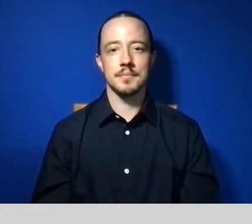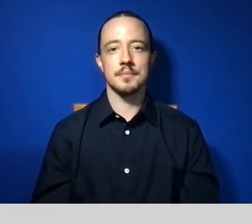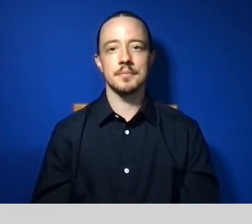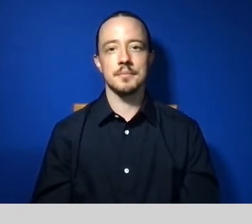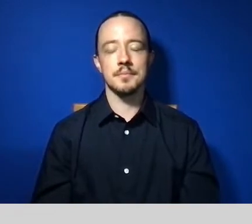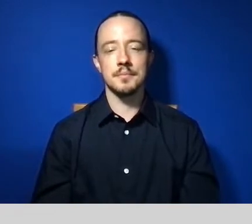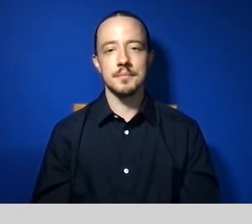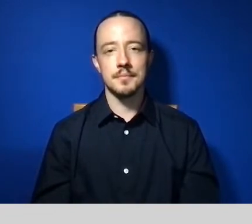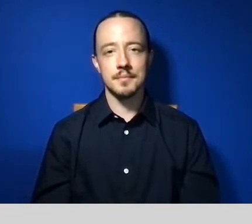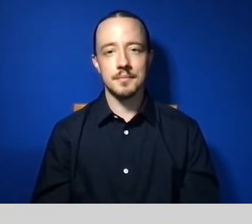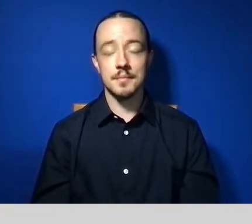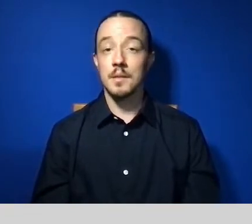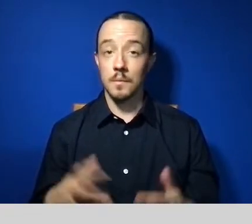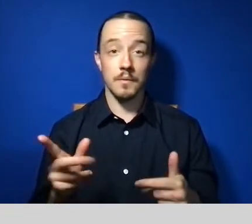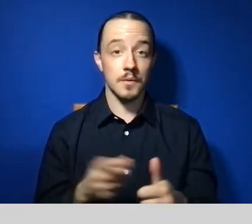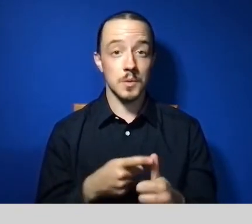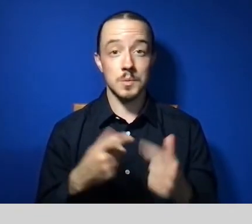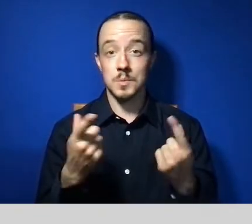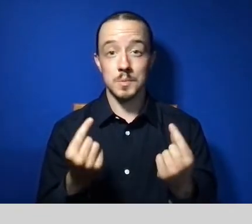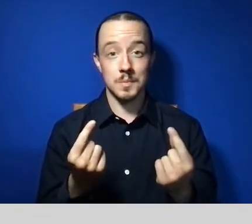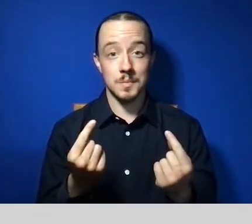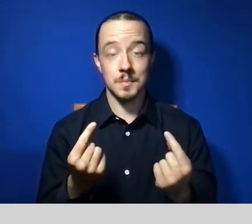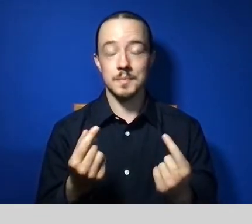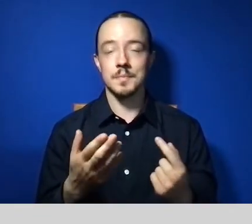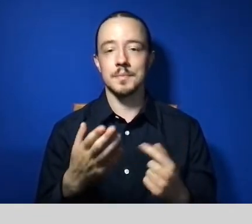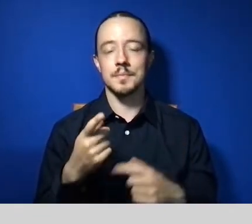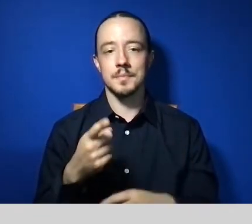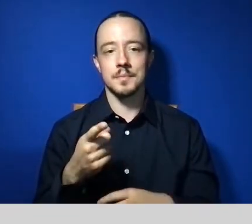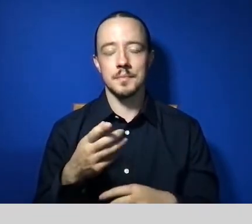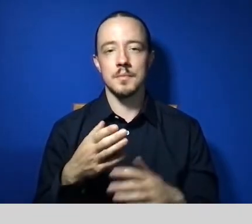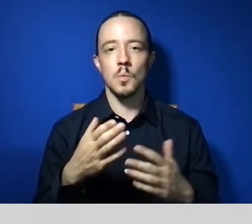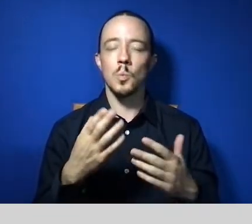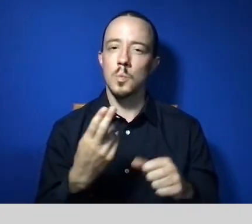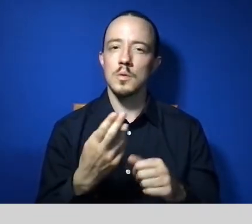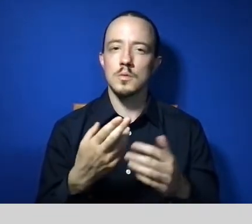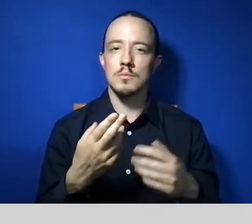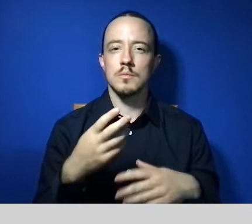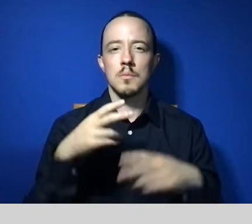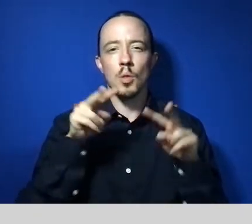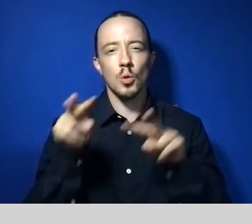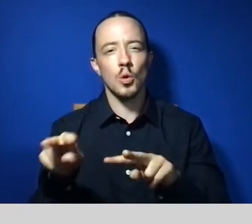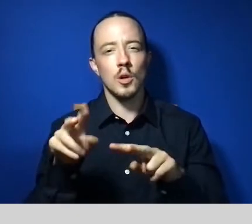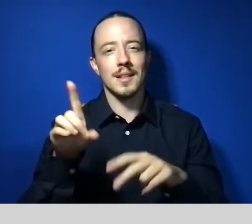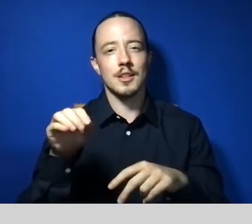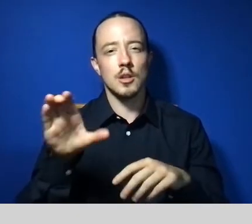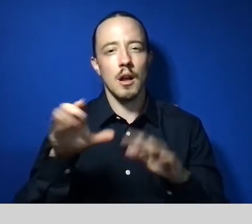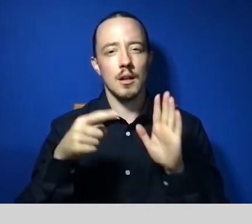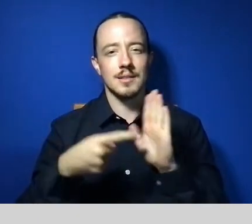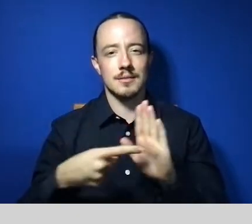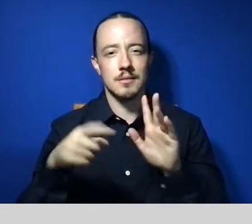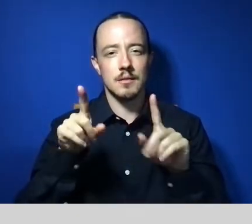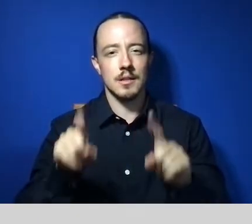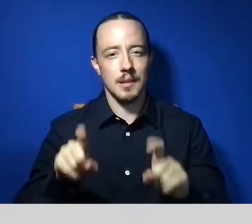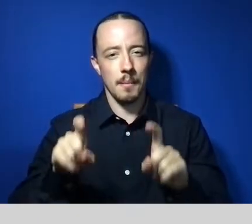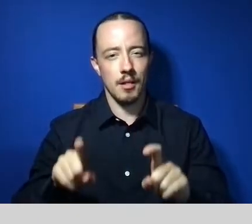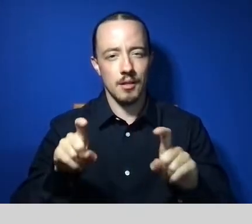I am going to go to, I'm going to go to documentation example to see how,